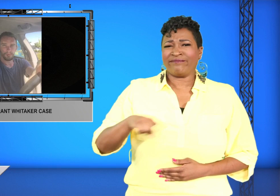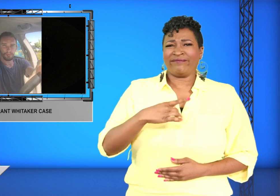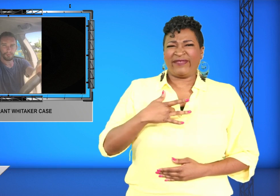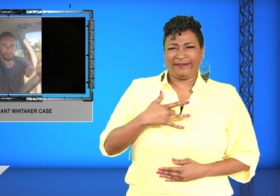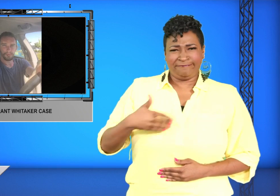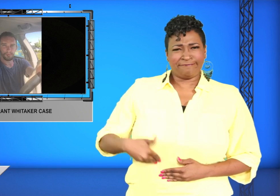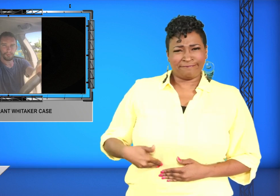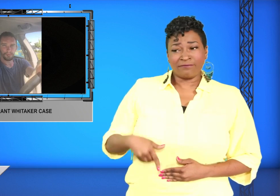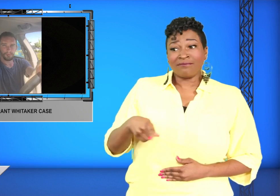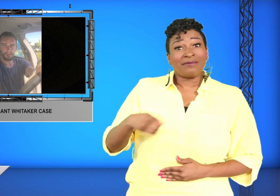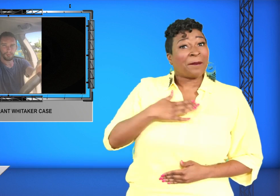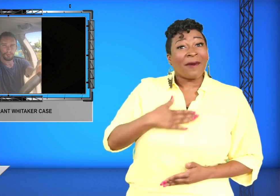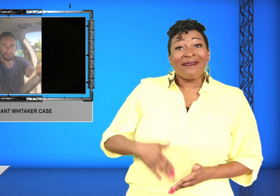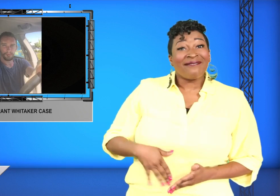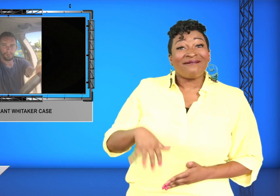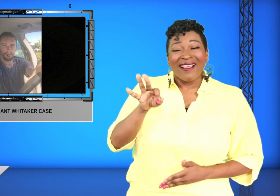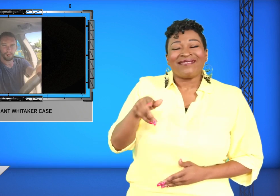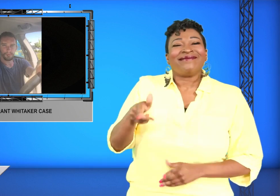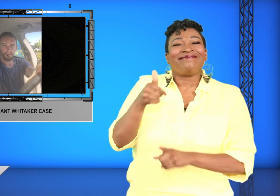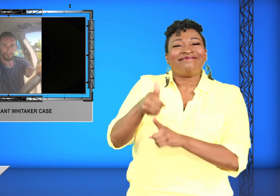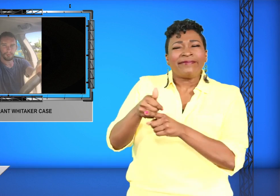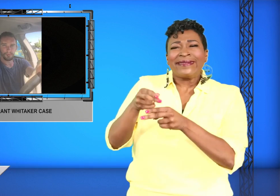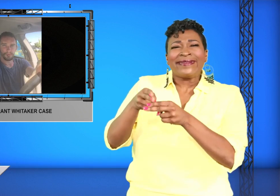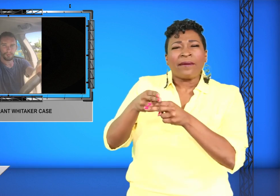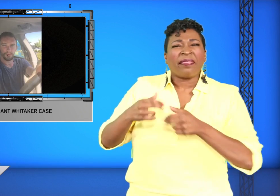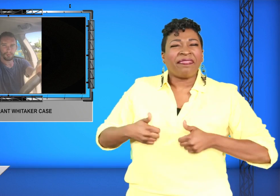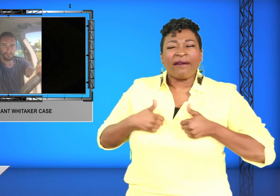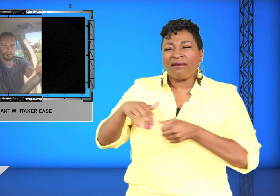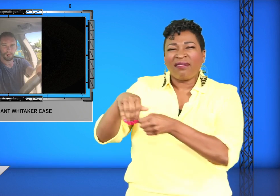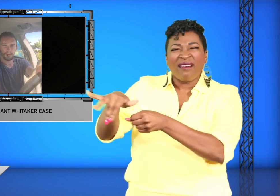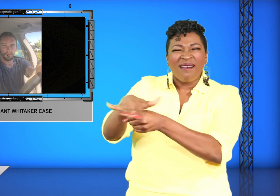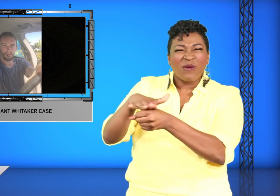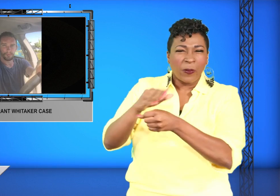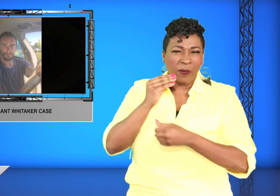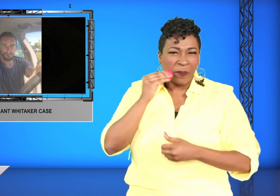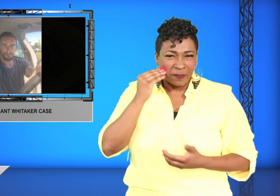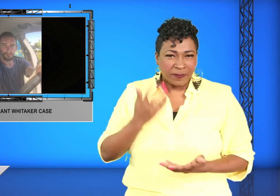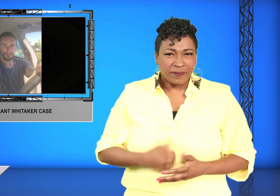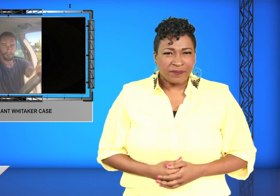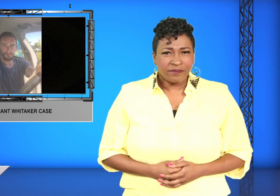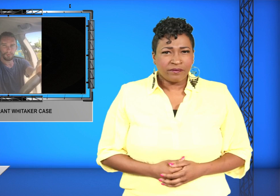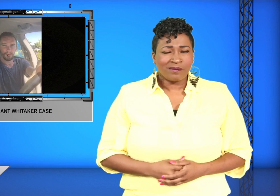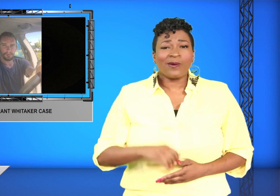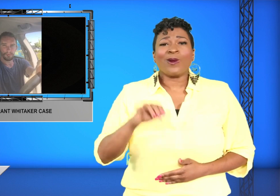They believe the body they found was a transient who lived in the area.